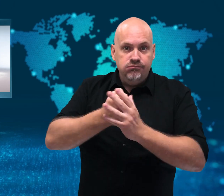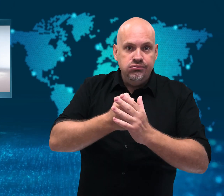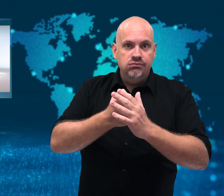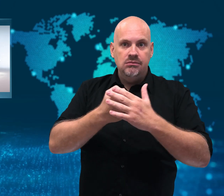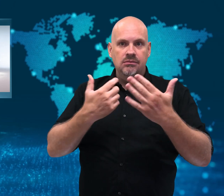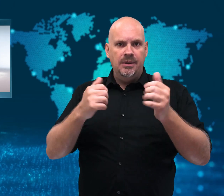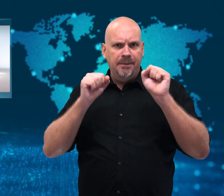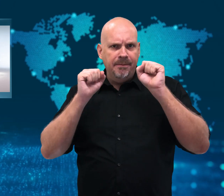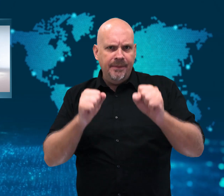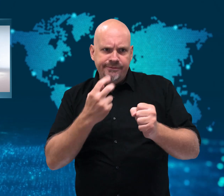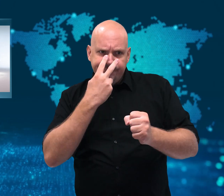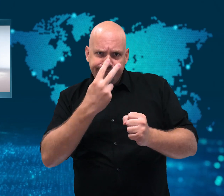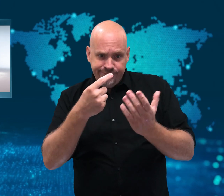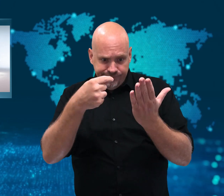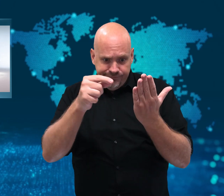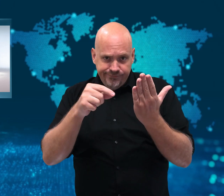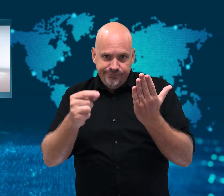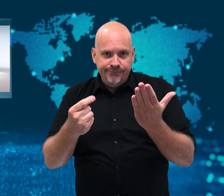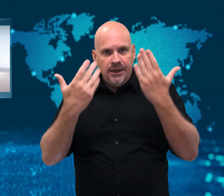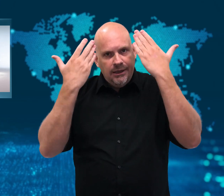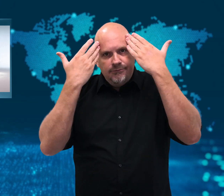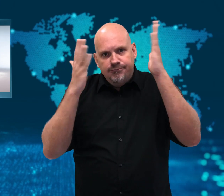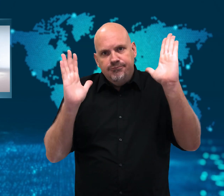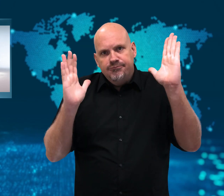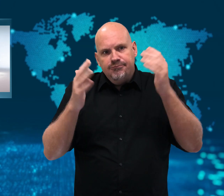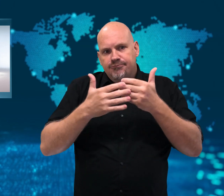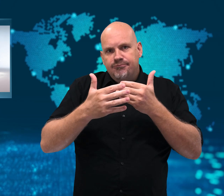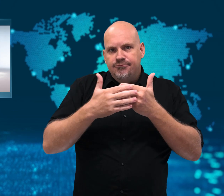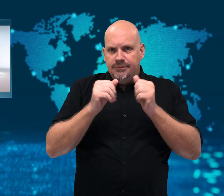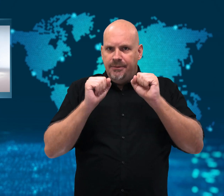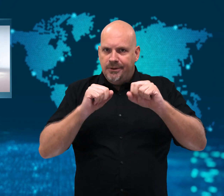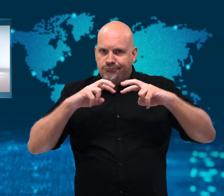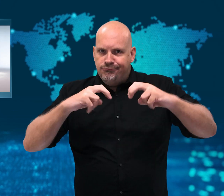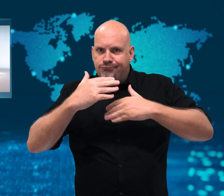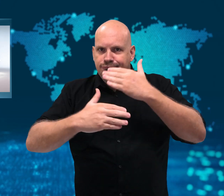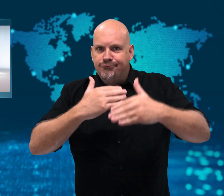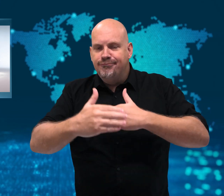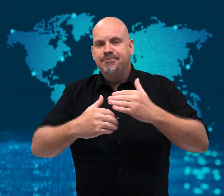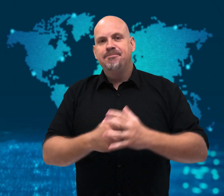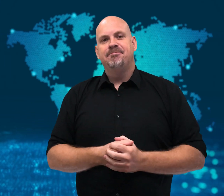could pass crash safety tests.”